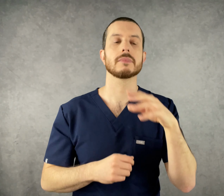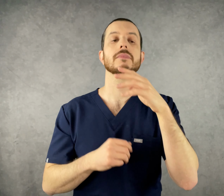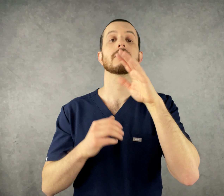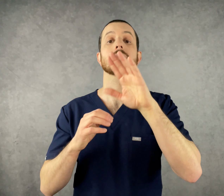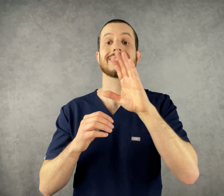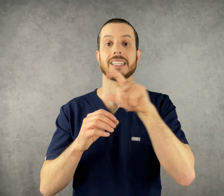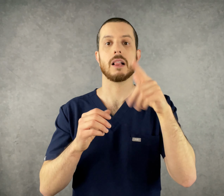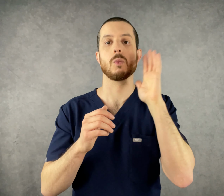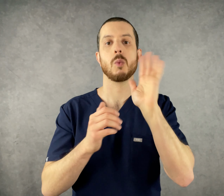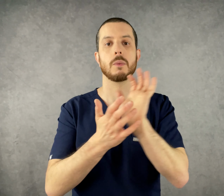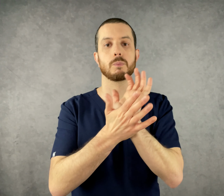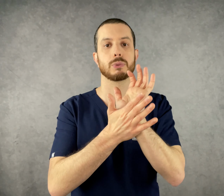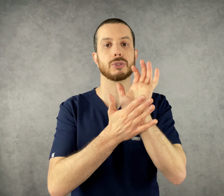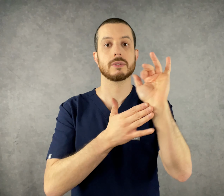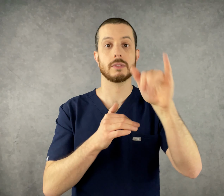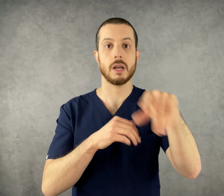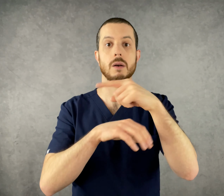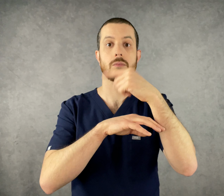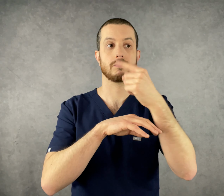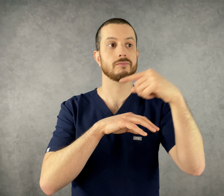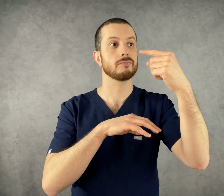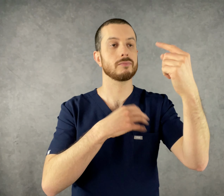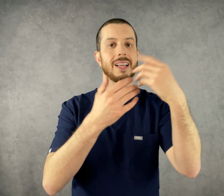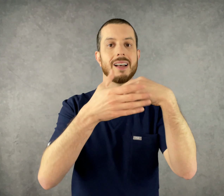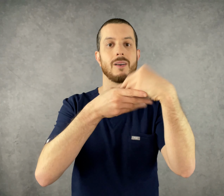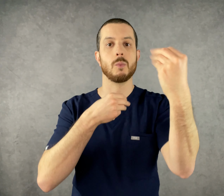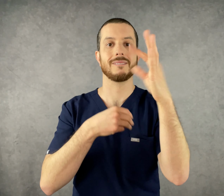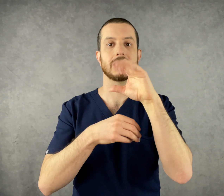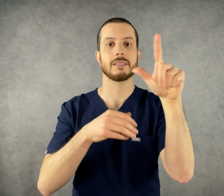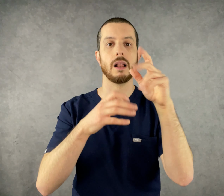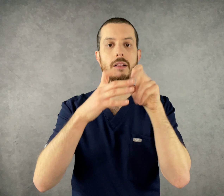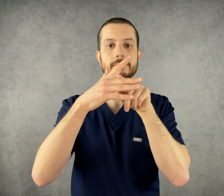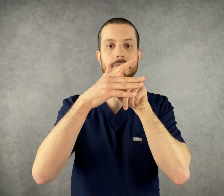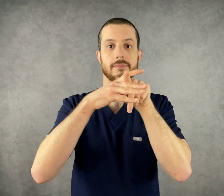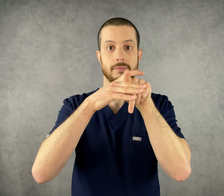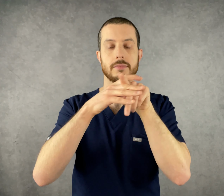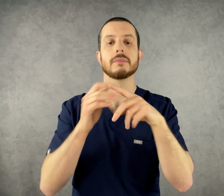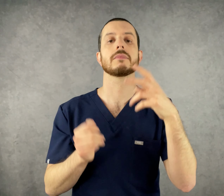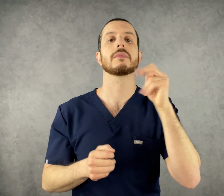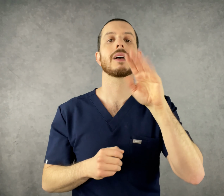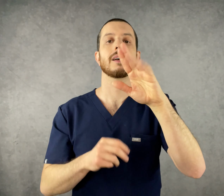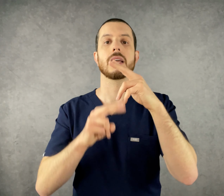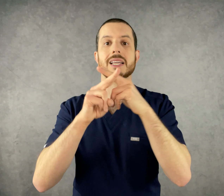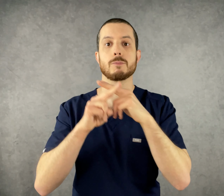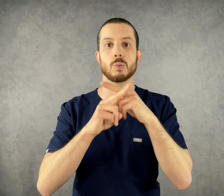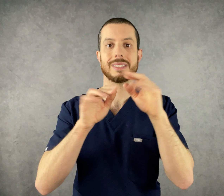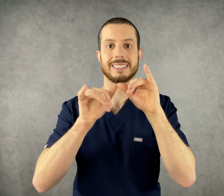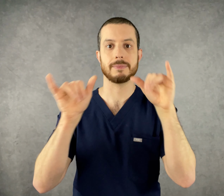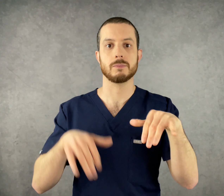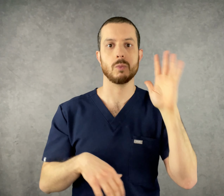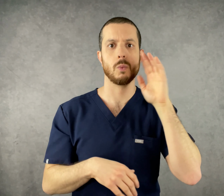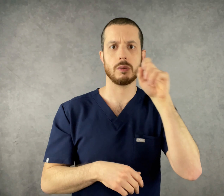It will be pushed to the outside of the cell where your immune system will spot it